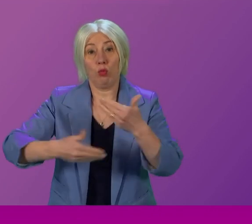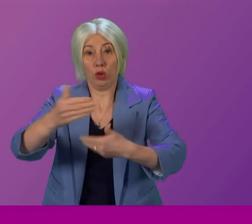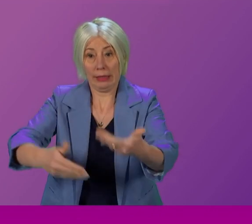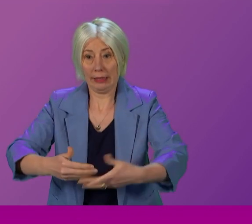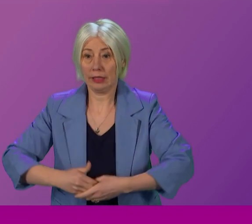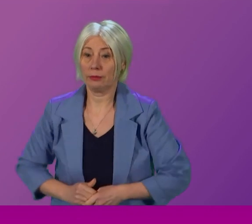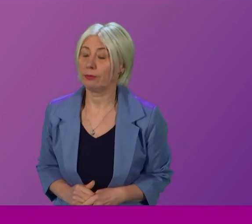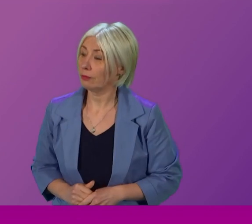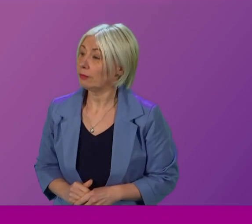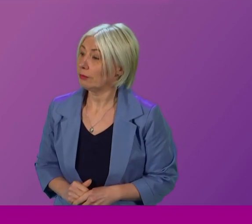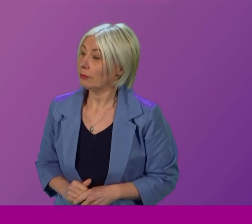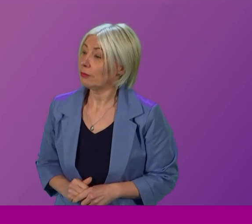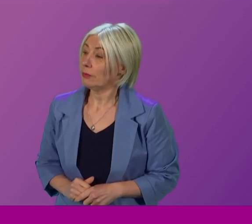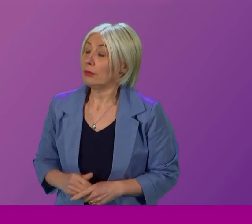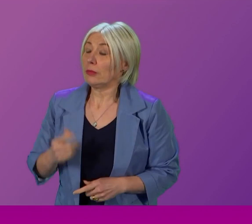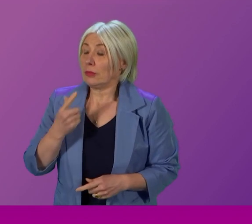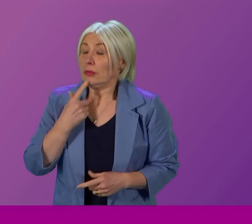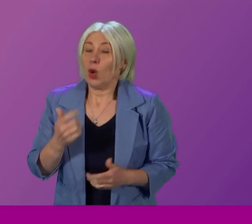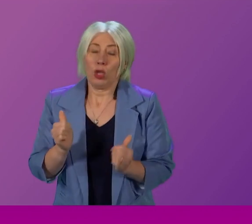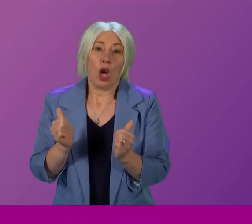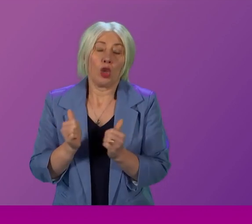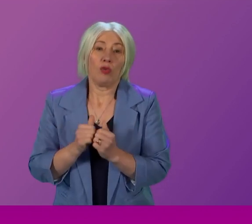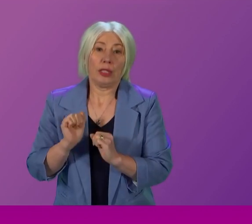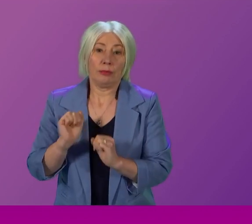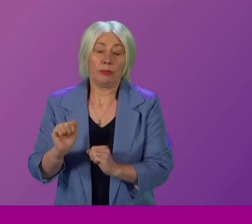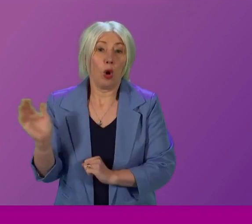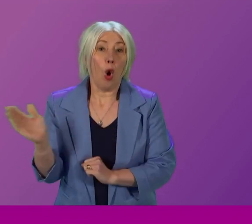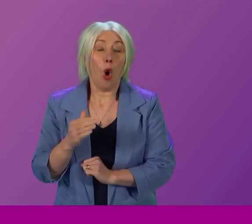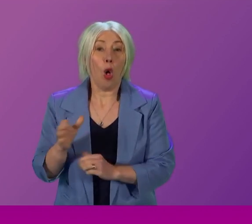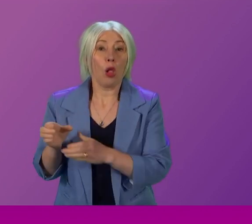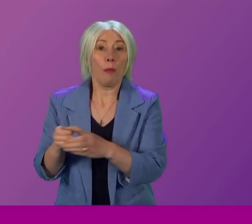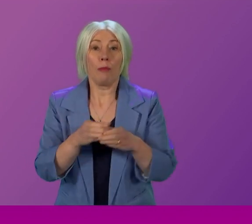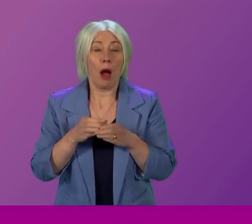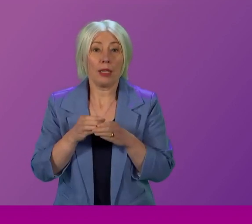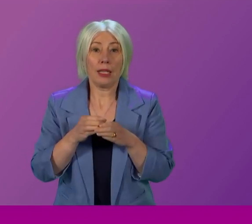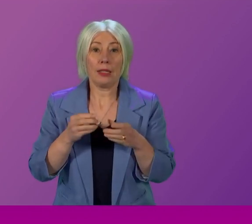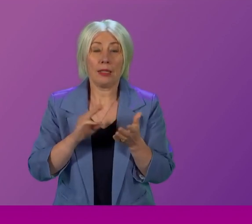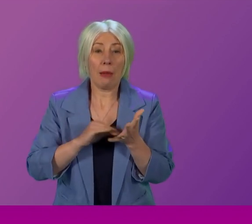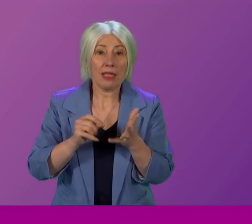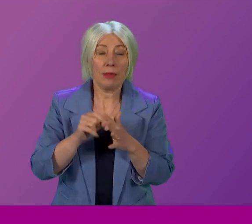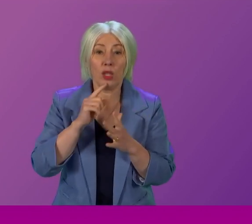I associate myself with the First Minister’s preliminary remarks. She is correct to say that, after this question time, all party leaders and members of the Parliament will join in solidarity